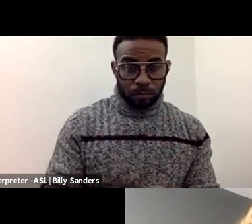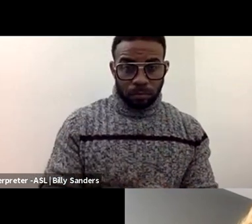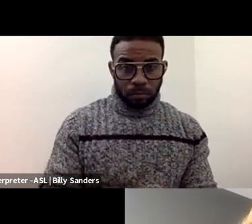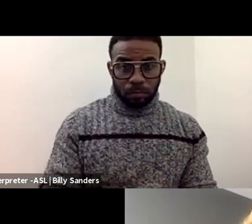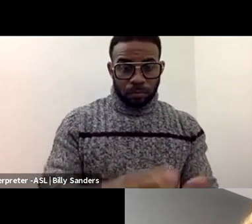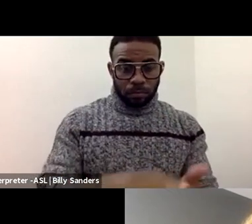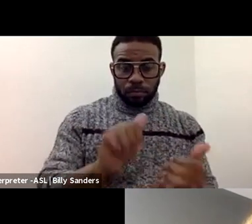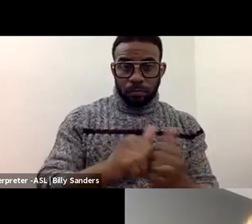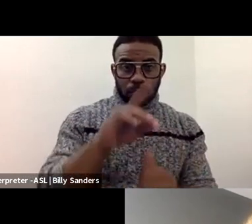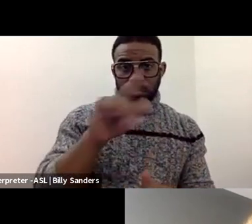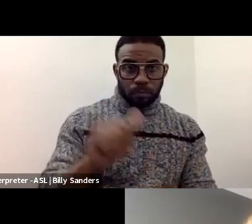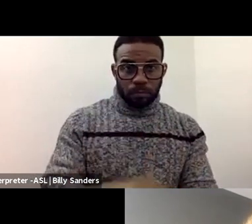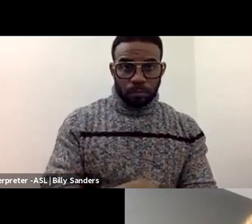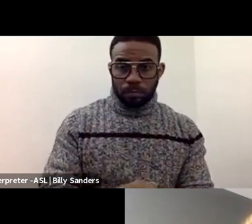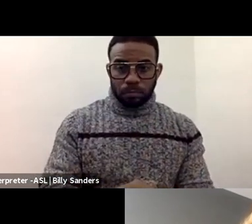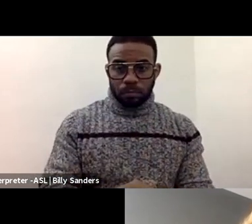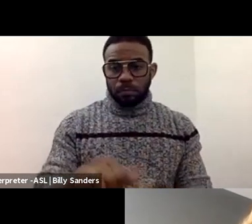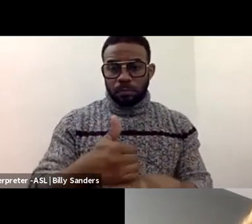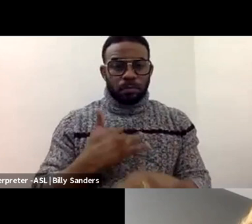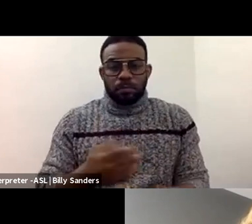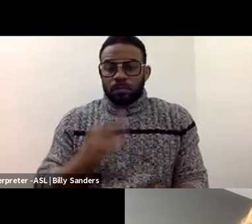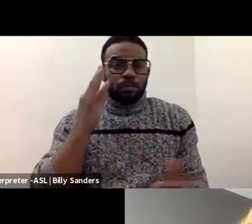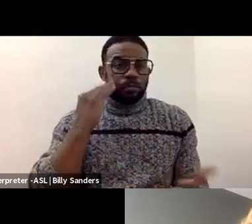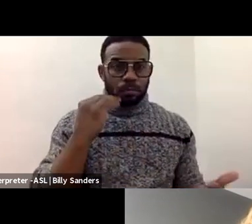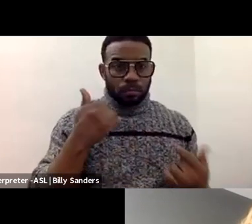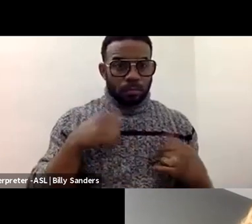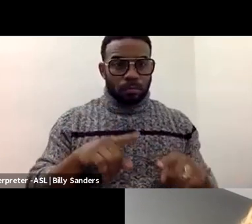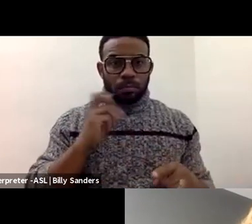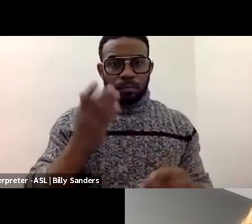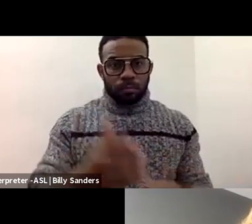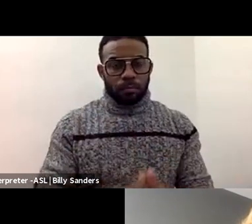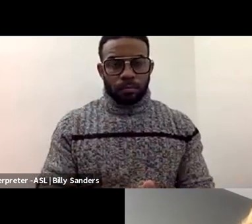with disabilities based on my own experience while I was there.